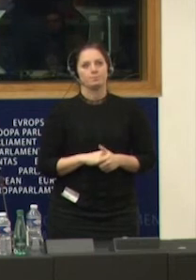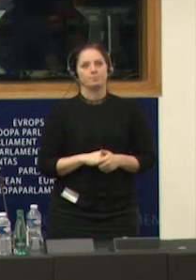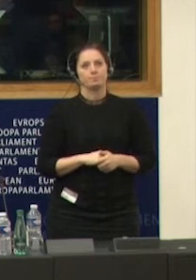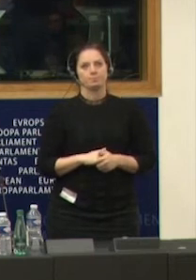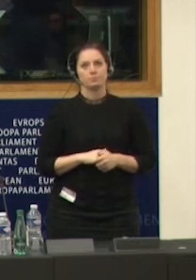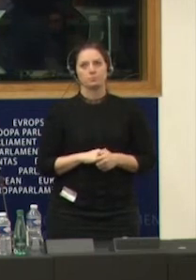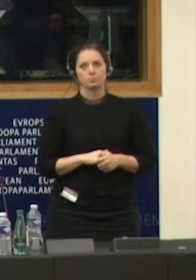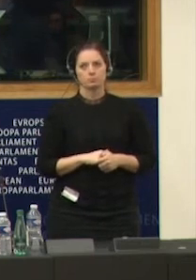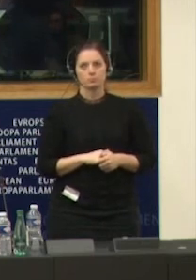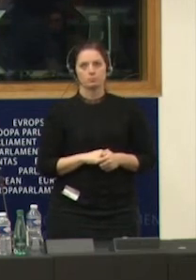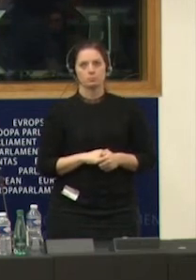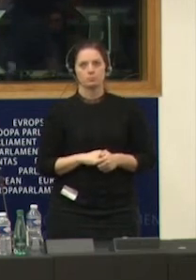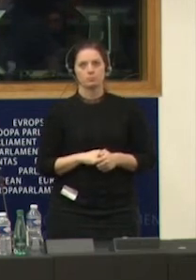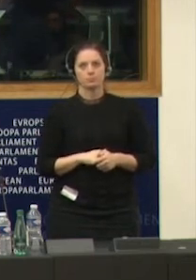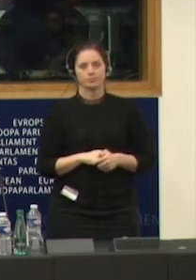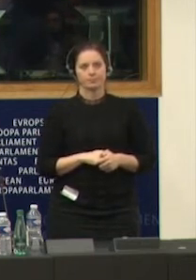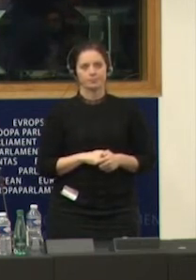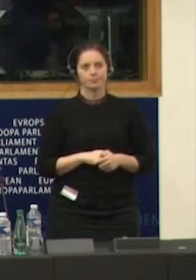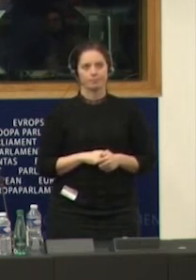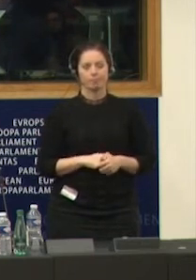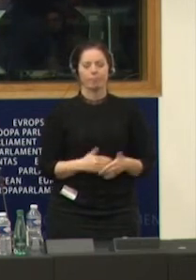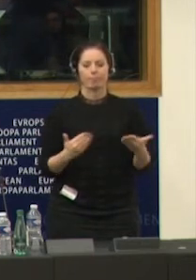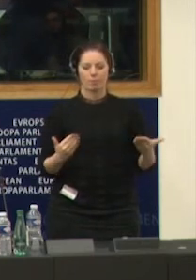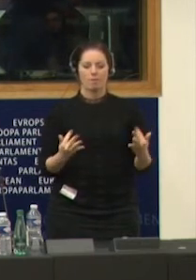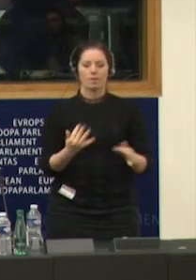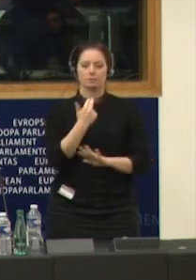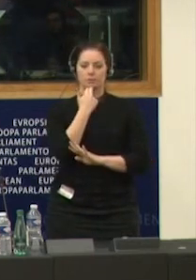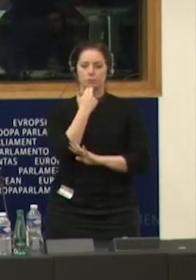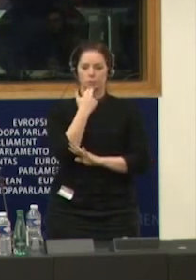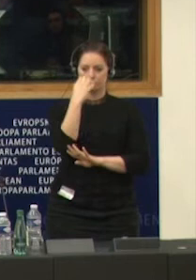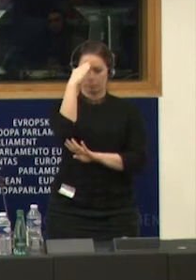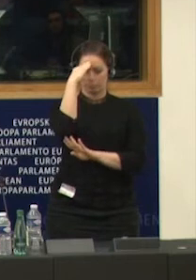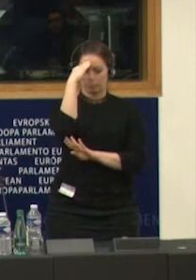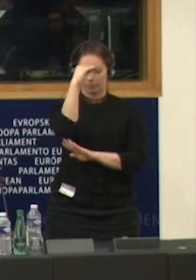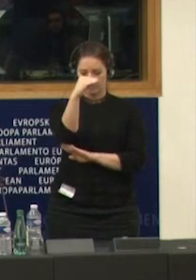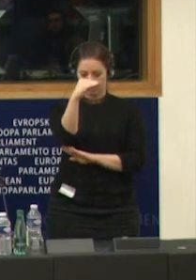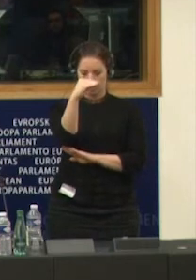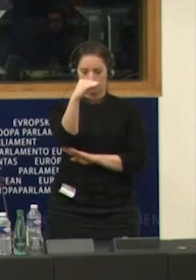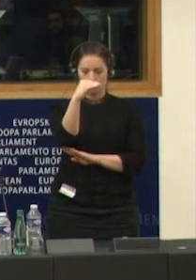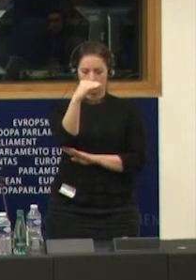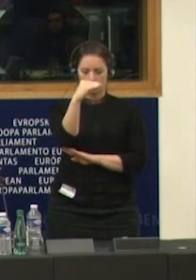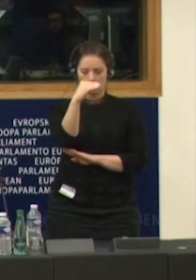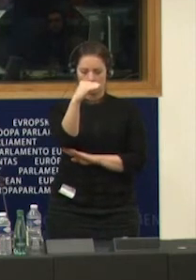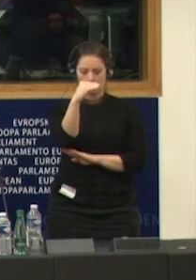output from the vocational training workshops over the last 13 years. What is interesting about these results.